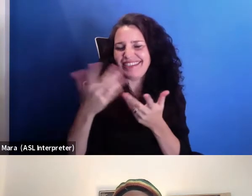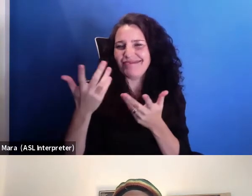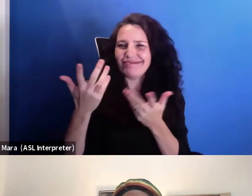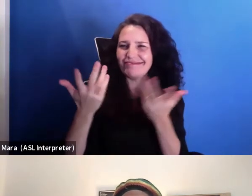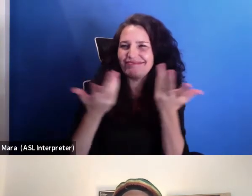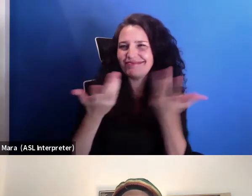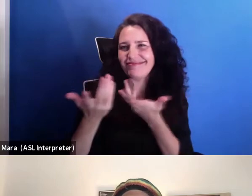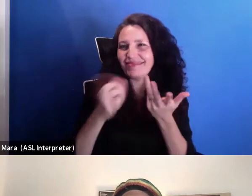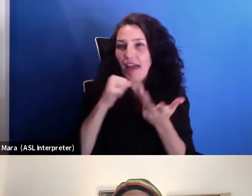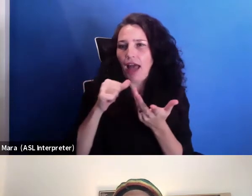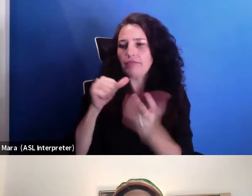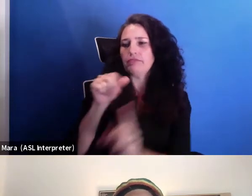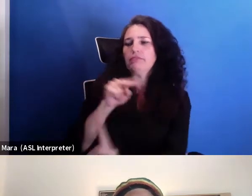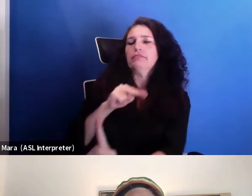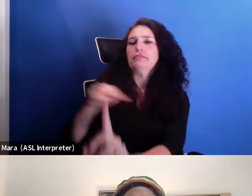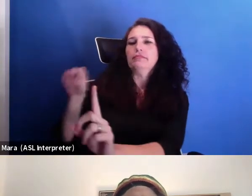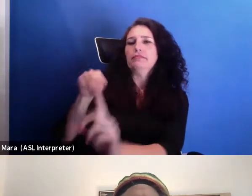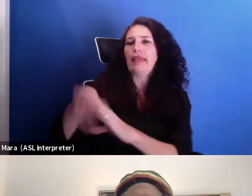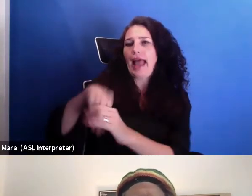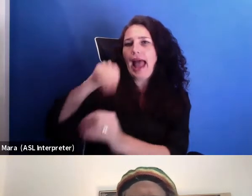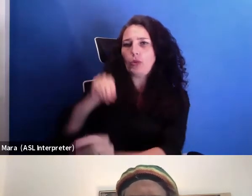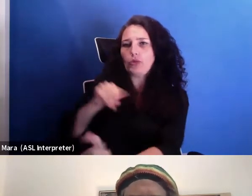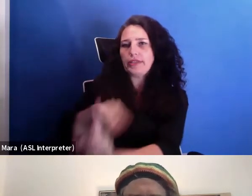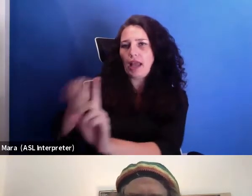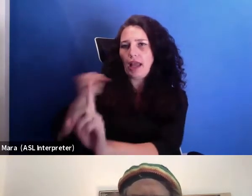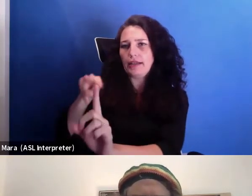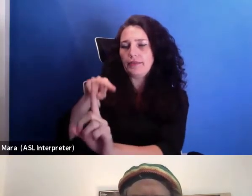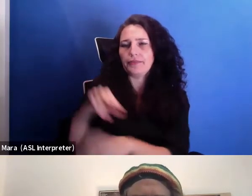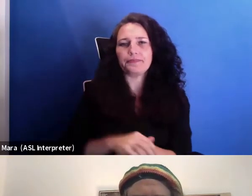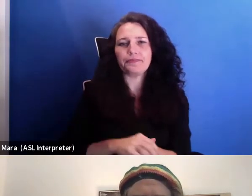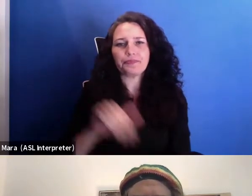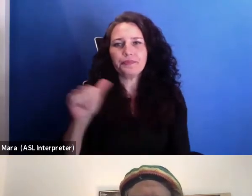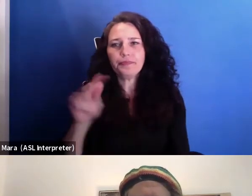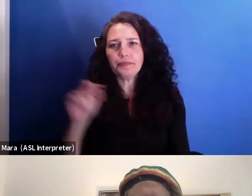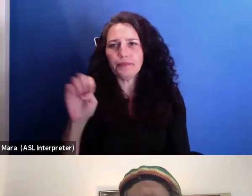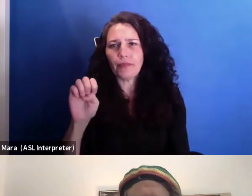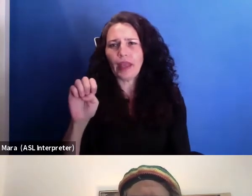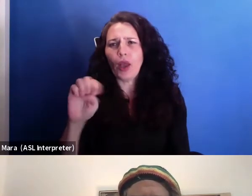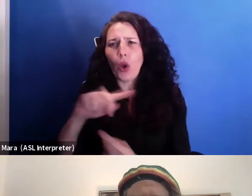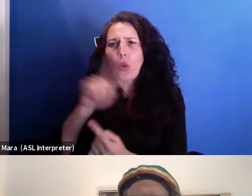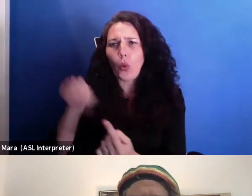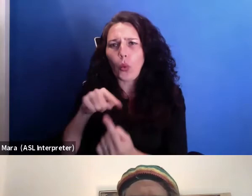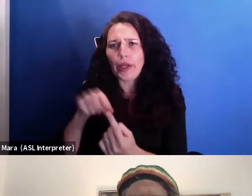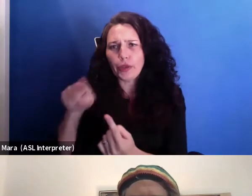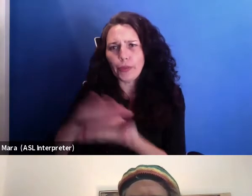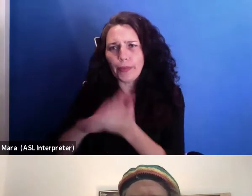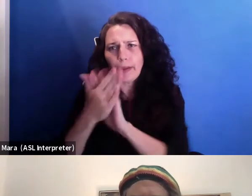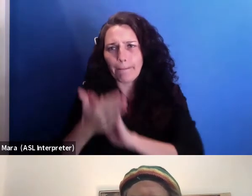So when did you get involved with Netflix and when did you get involved with the Obama's?